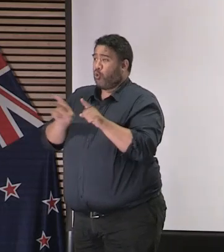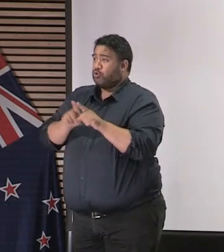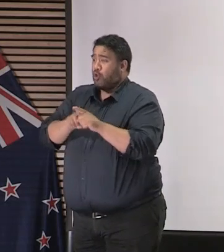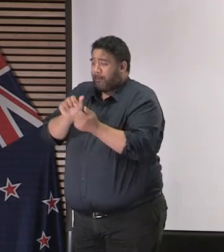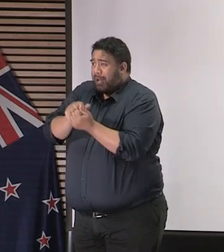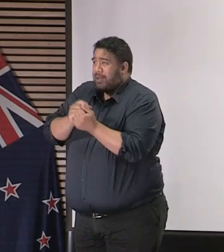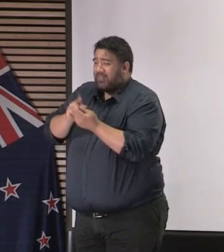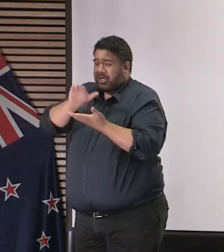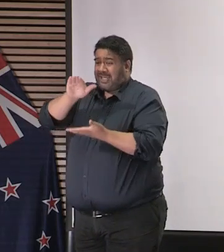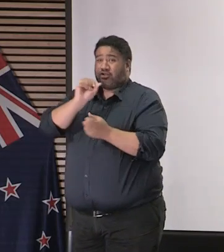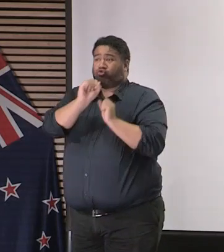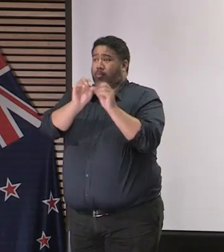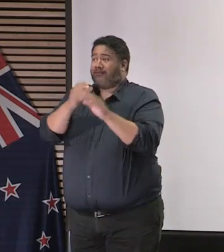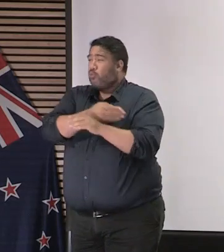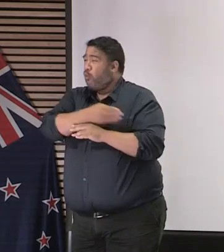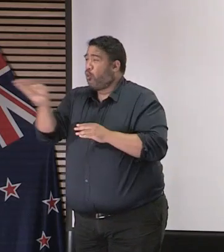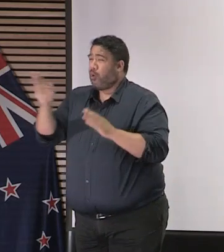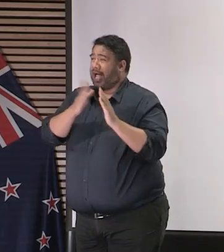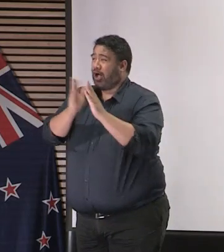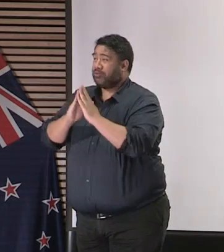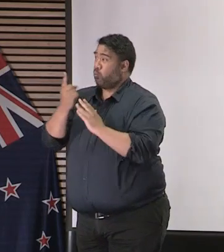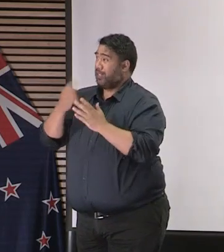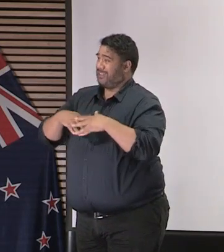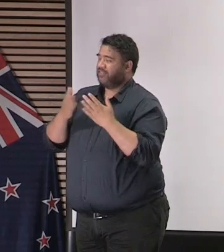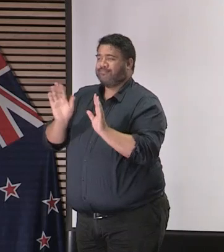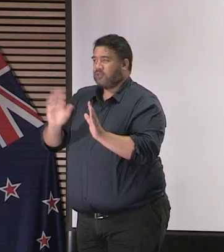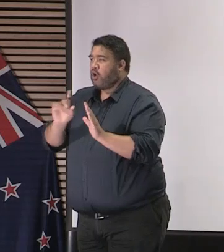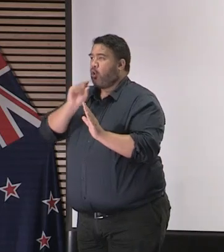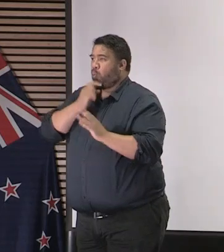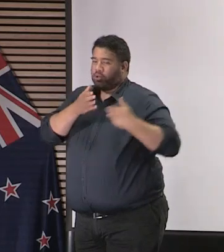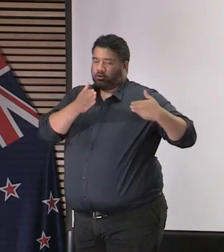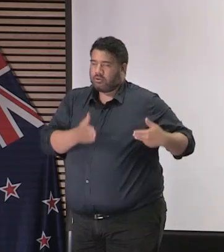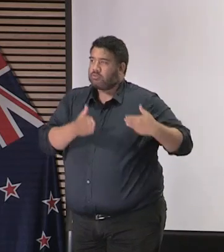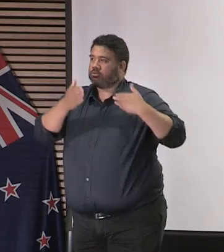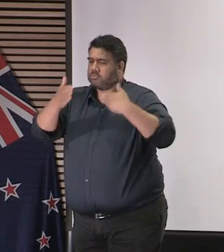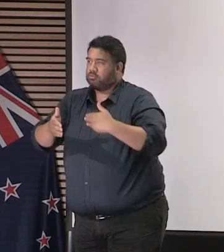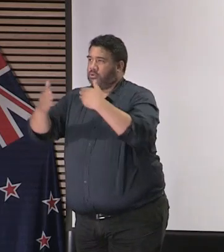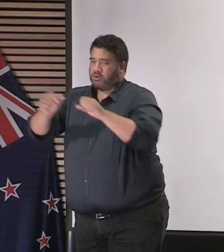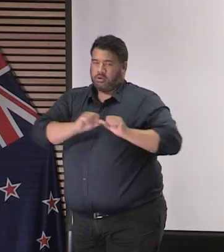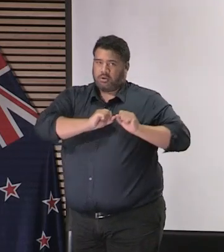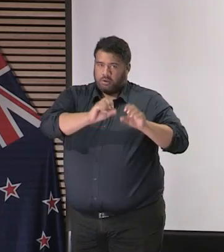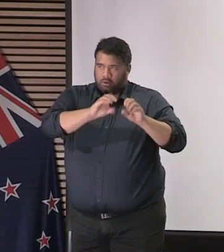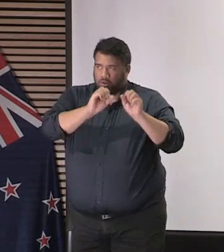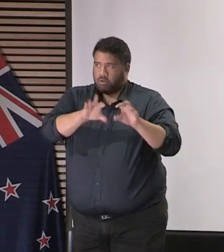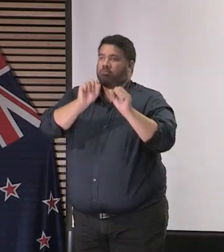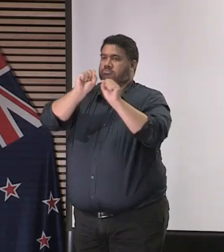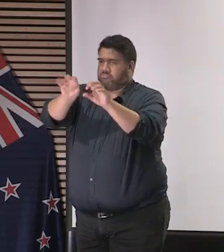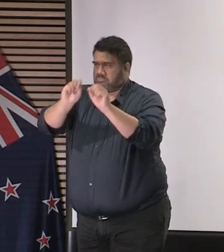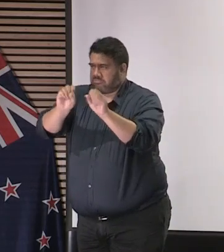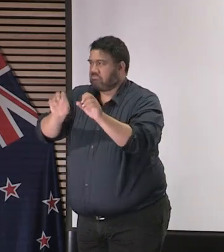resolved on day 1 and we are also not going to be able to have hard pack materials to every home on day 1. So the